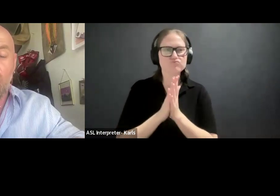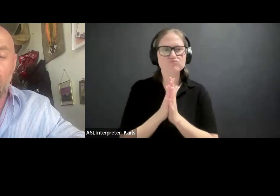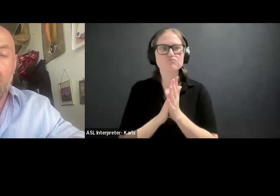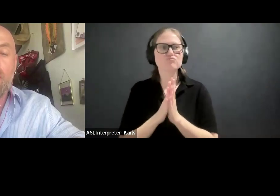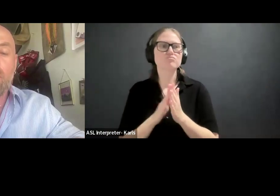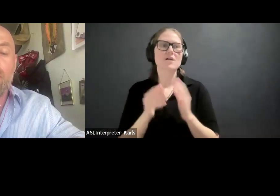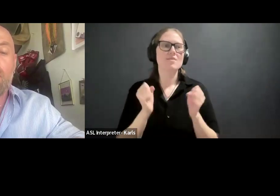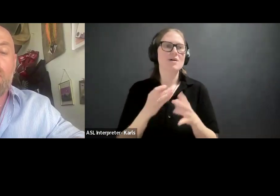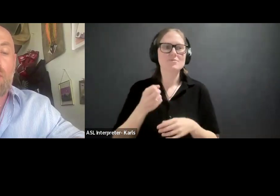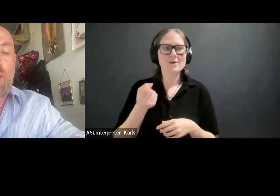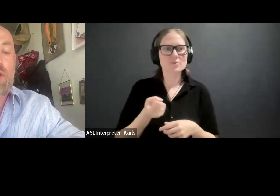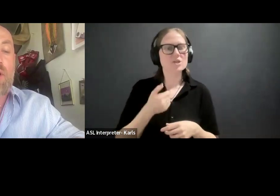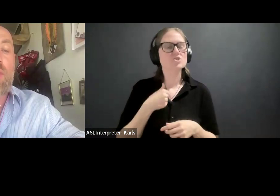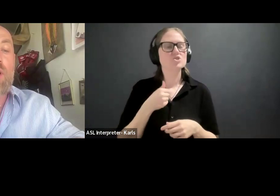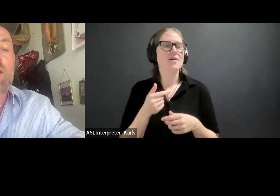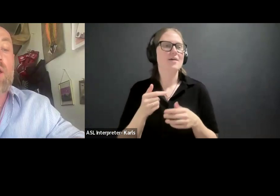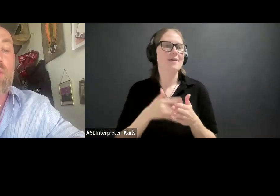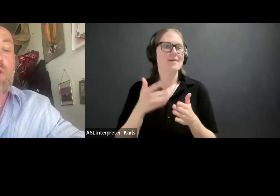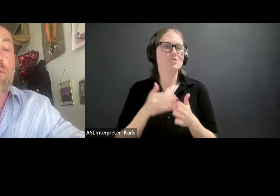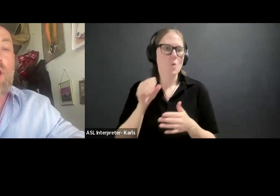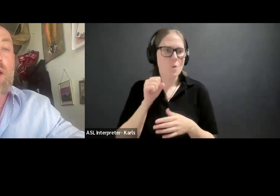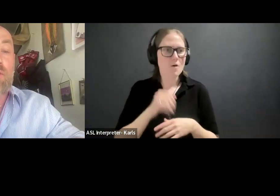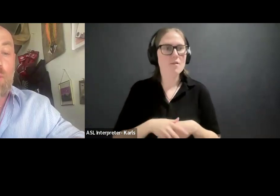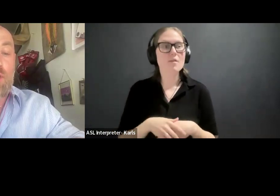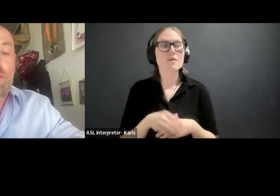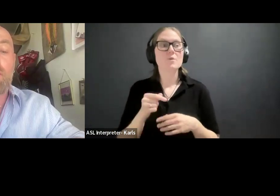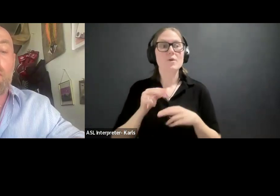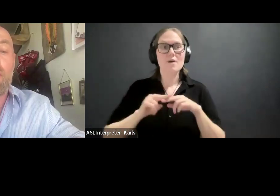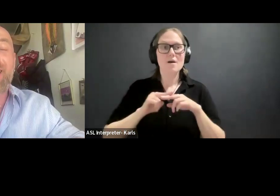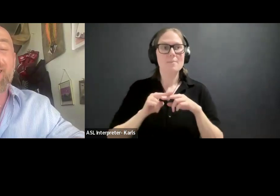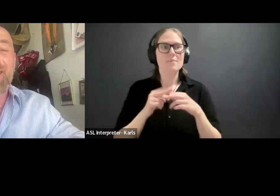Just before the metro closes at midnight, 3 or 4 guys form a circle jerk in a desolate car.